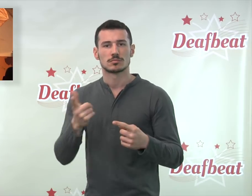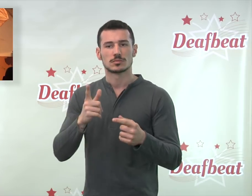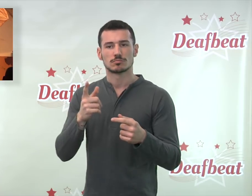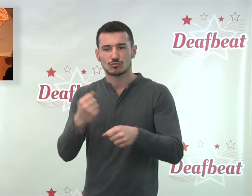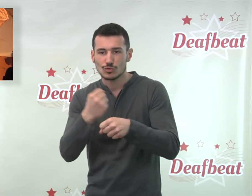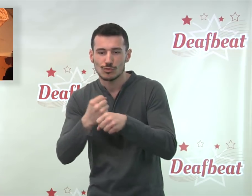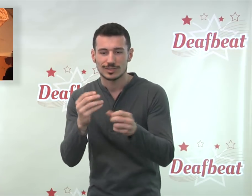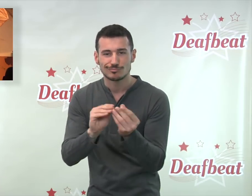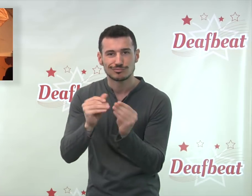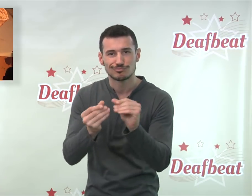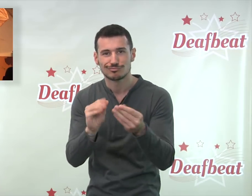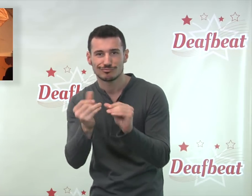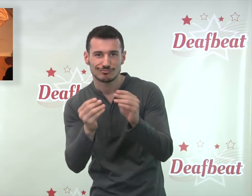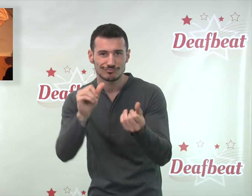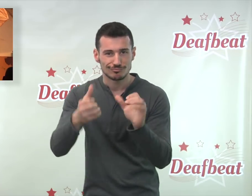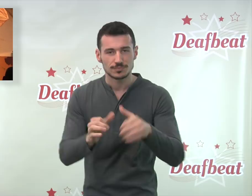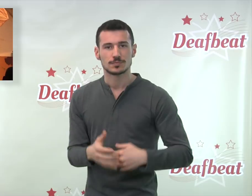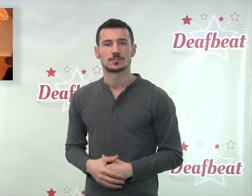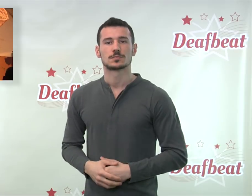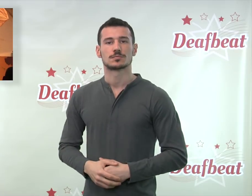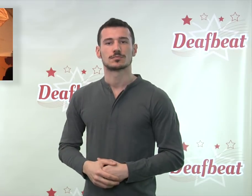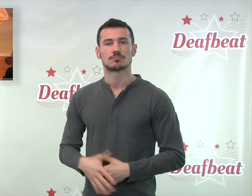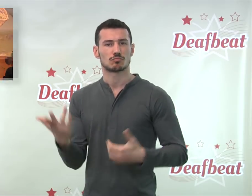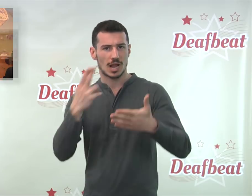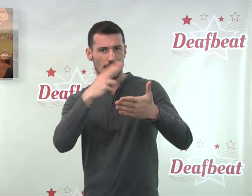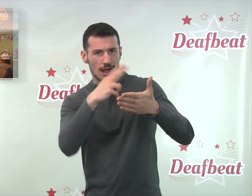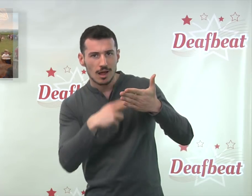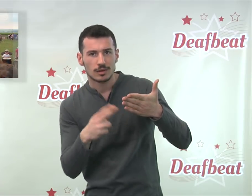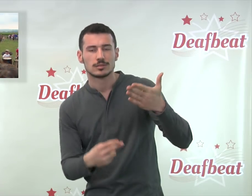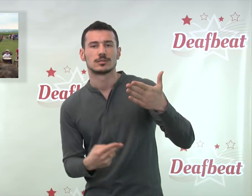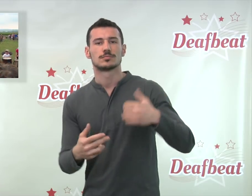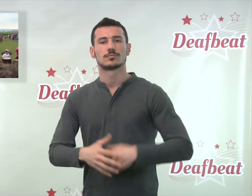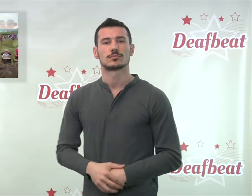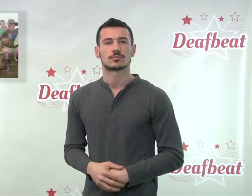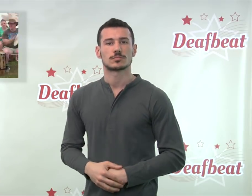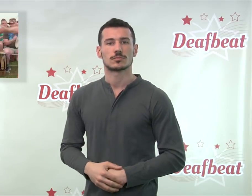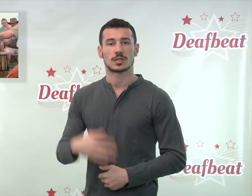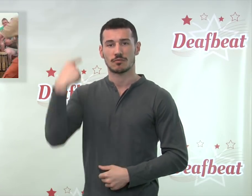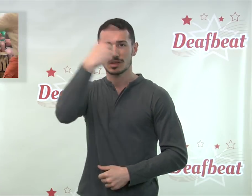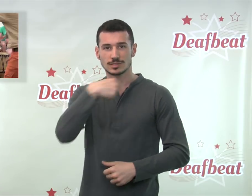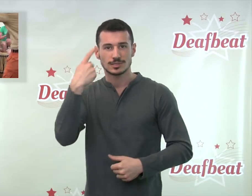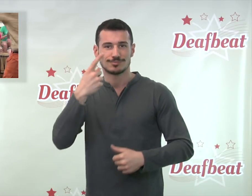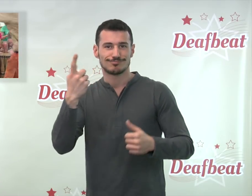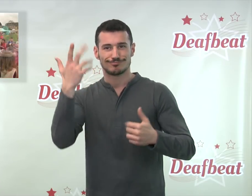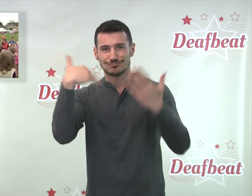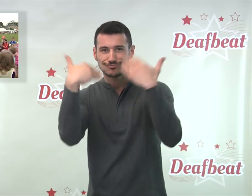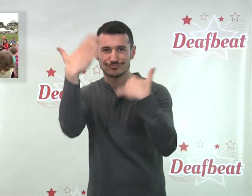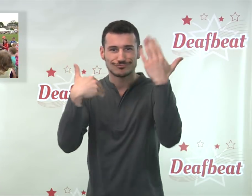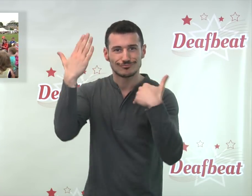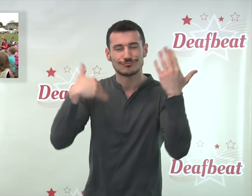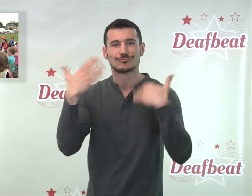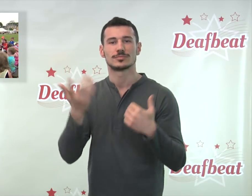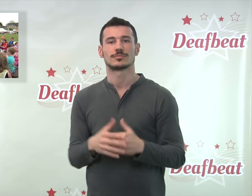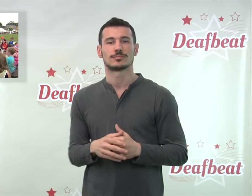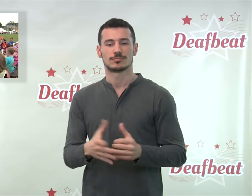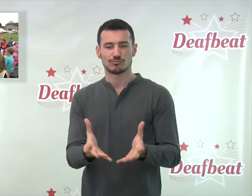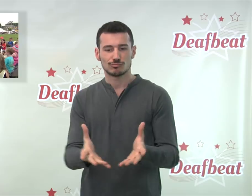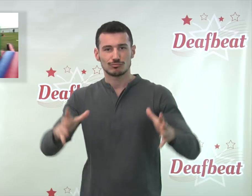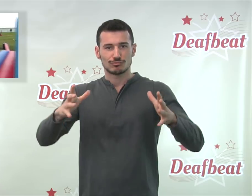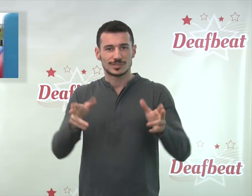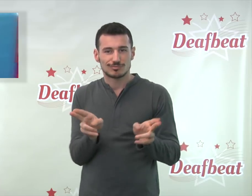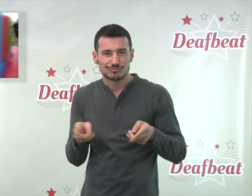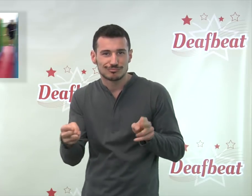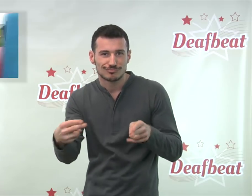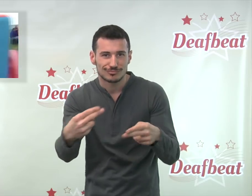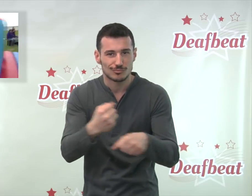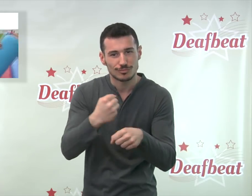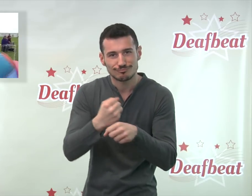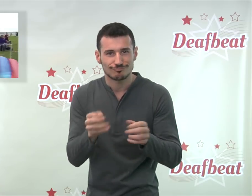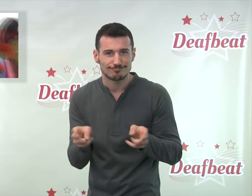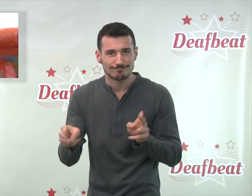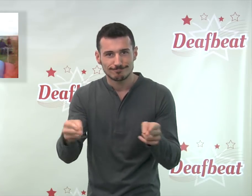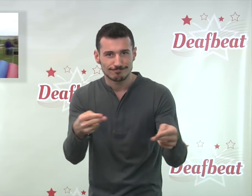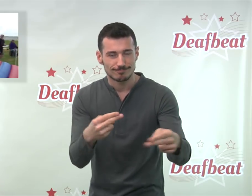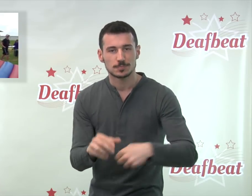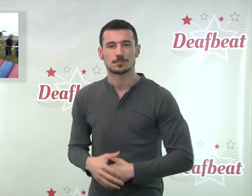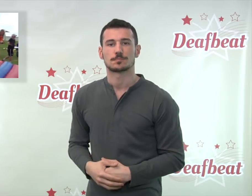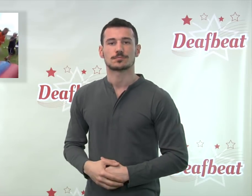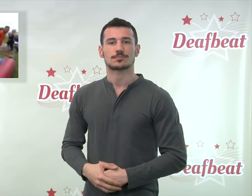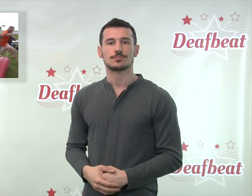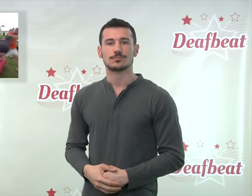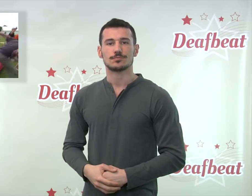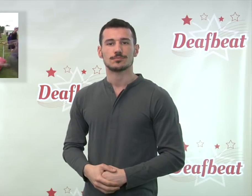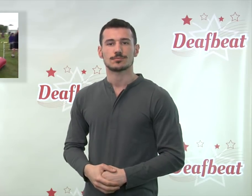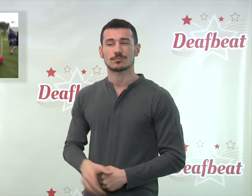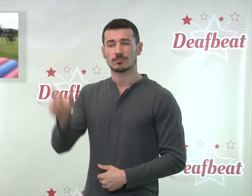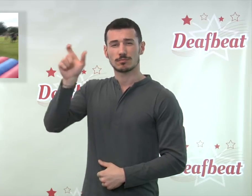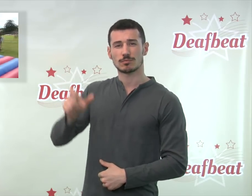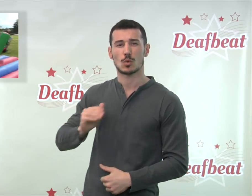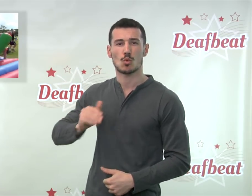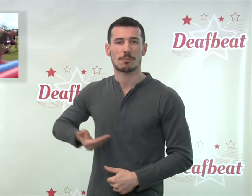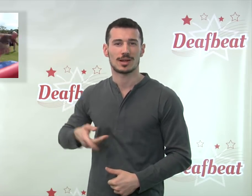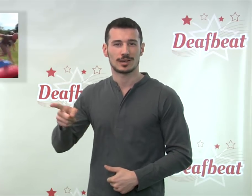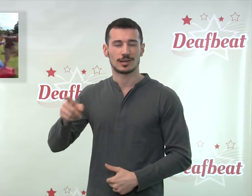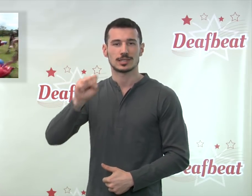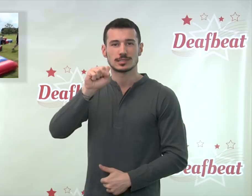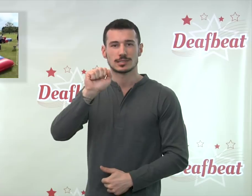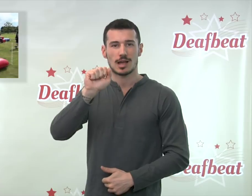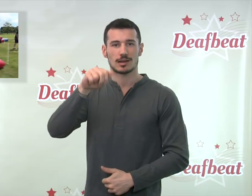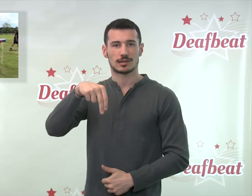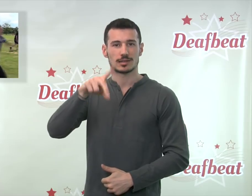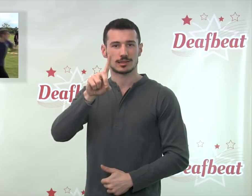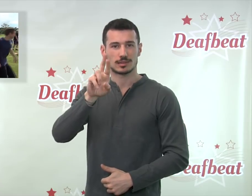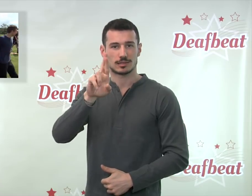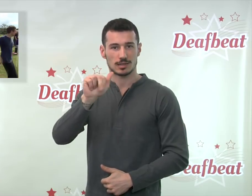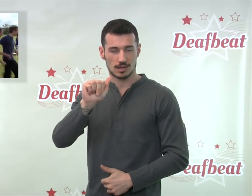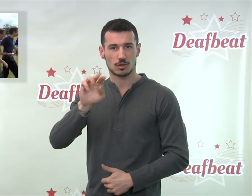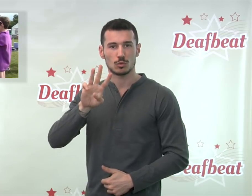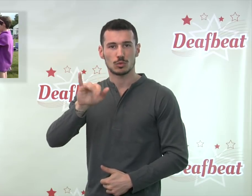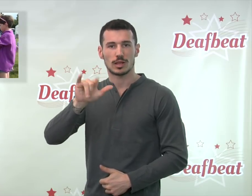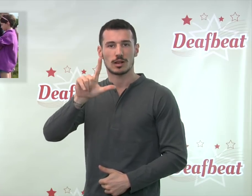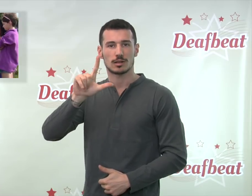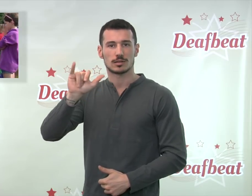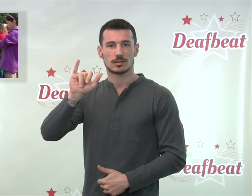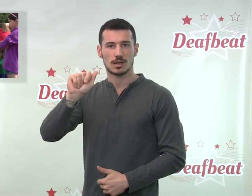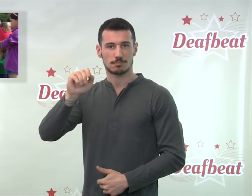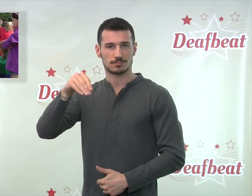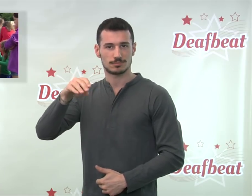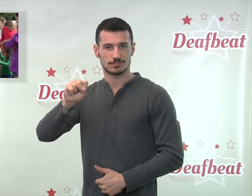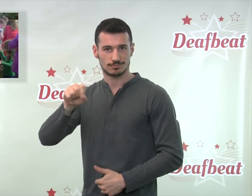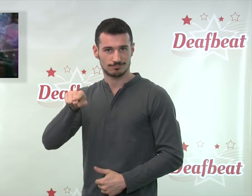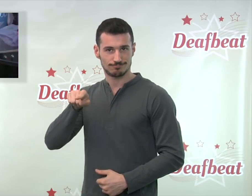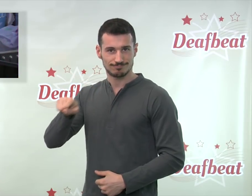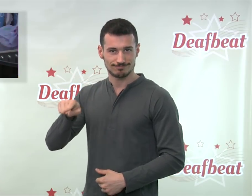and performances. There also will be arts and crafts, face painting and basket weaving. Sandra Williams,